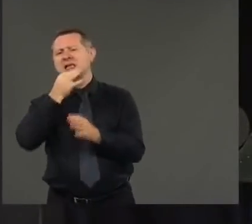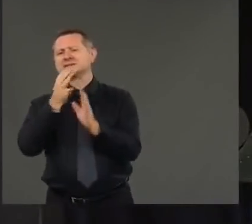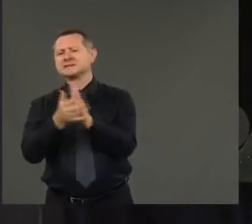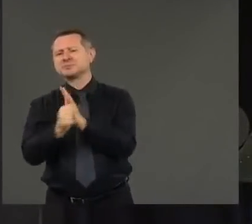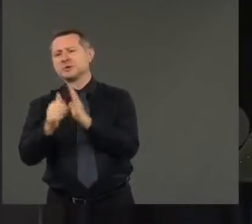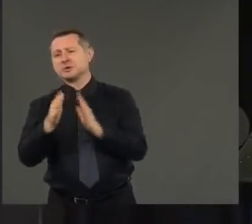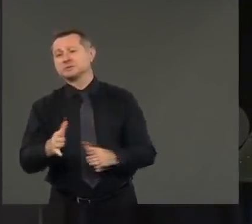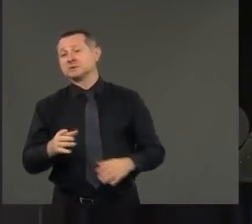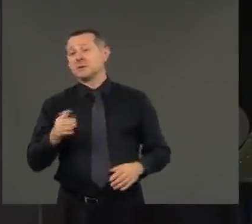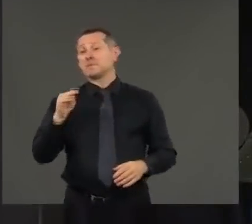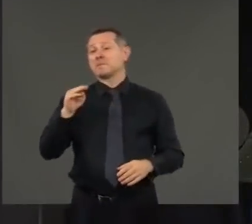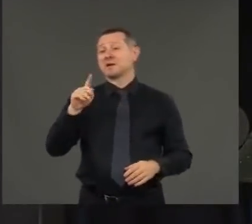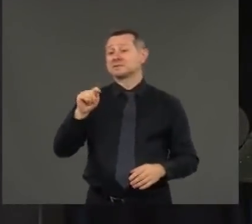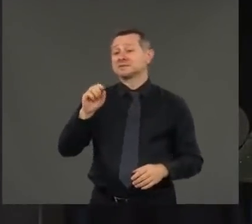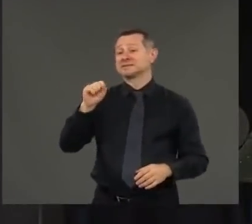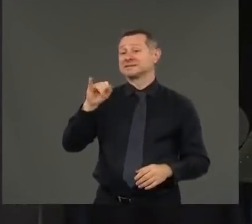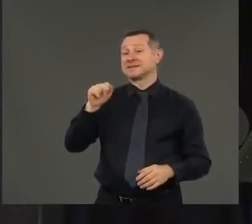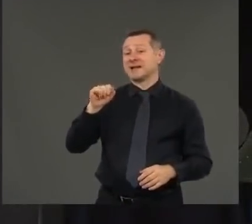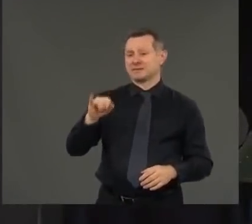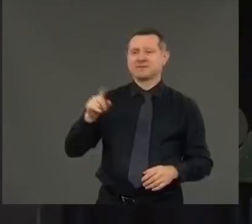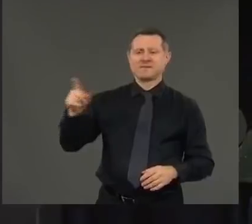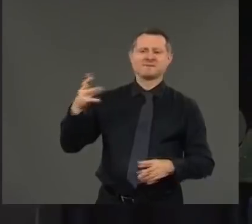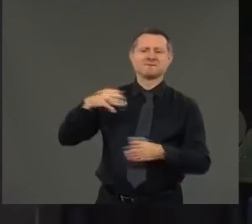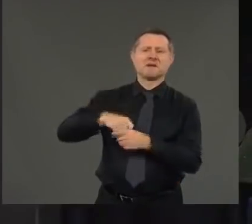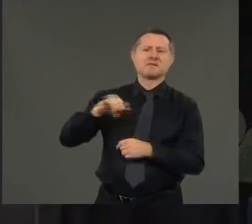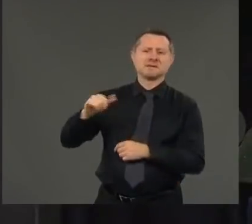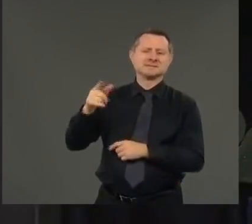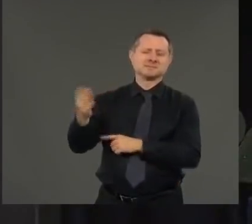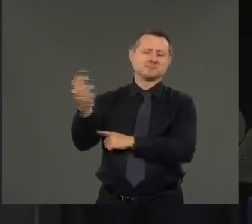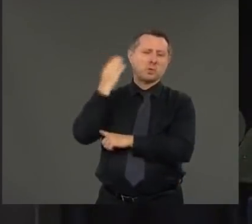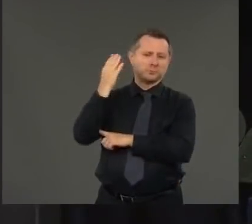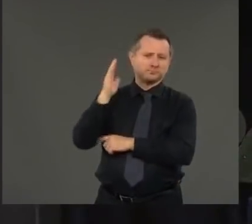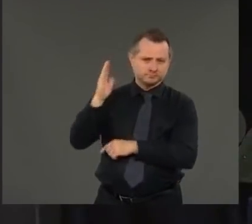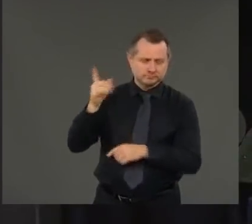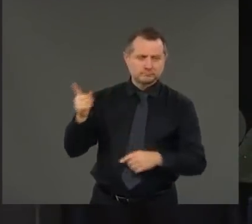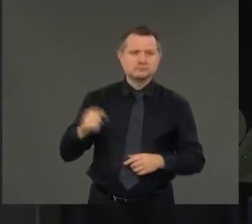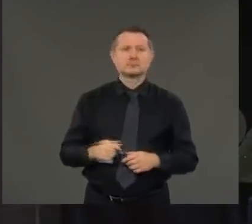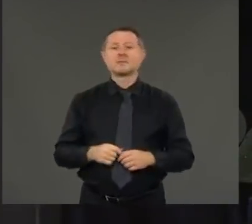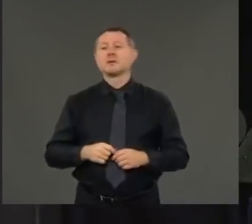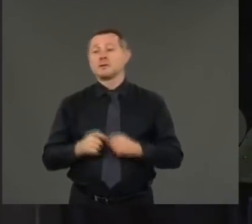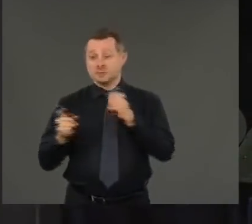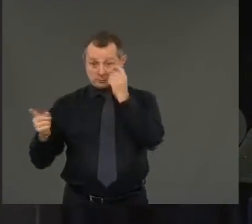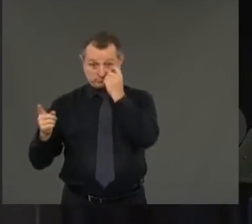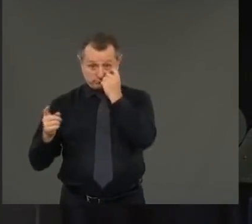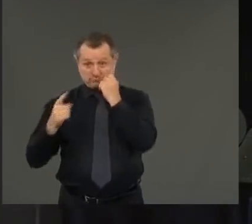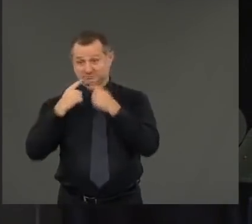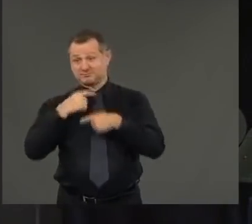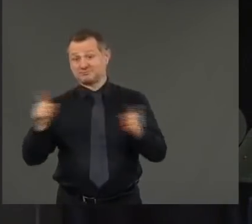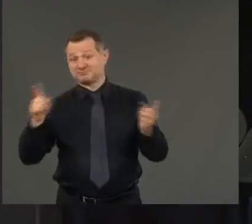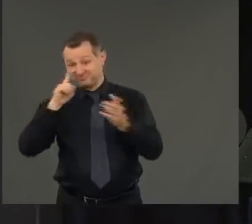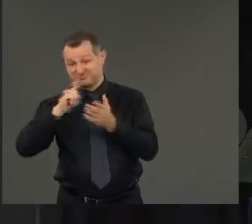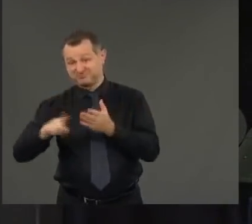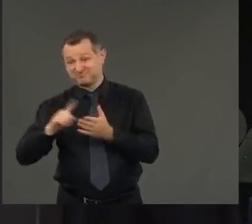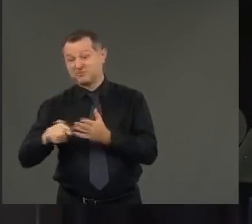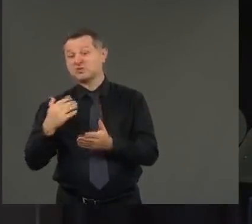DOH CONSULTED WITH A NUMBER OF HEALTH PROFESSIONALS WHILE THEY WERE DOING THE LOOK-BACK REPORT PRIMARILY WITH MOUNT